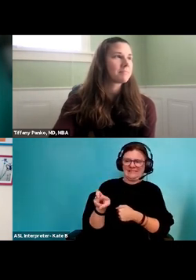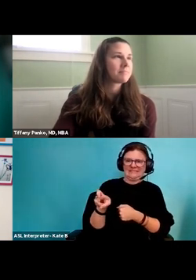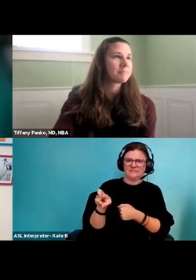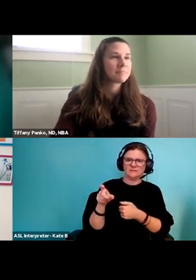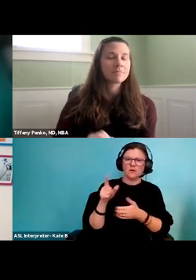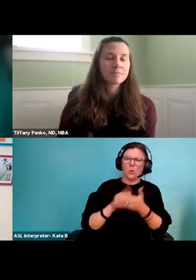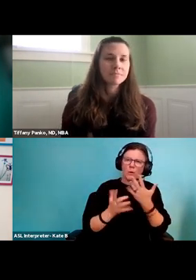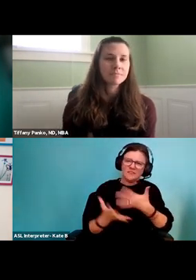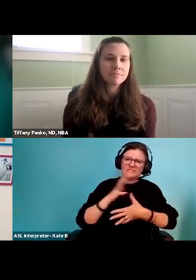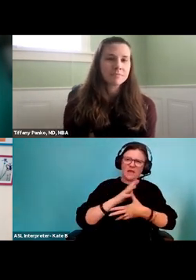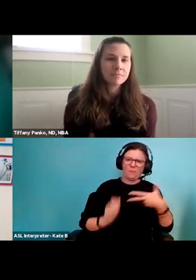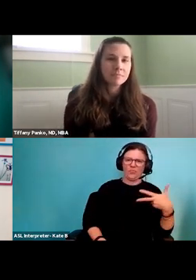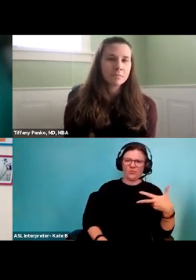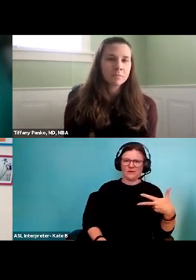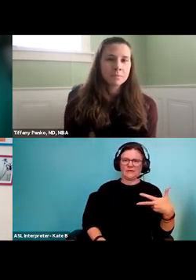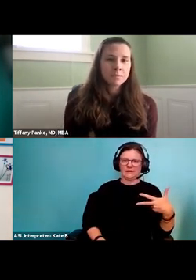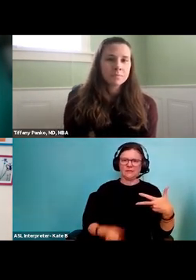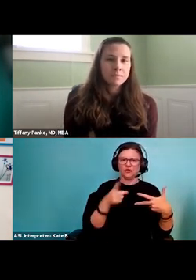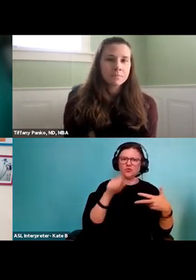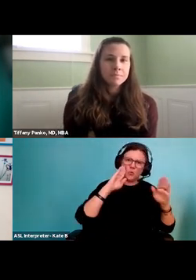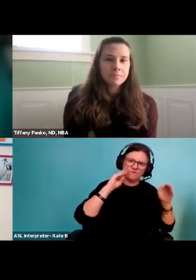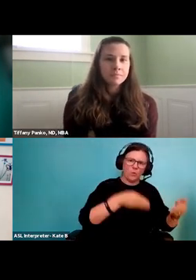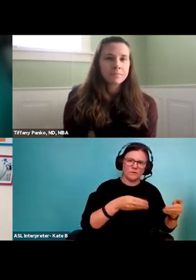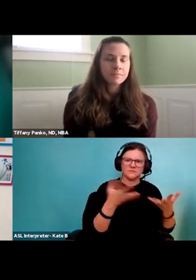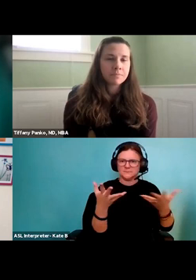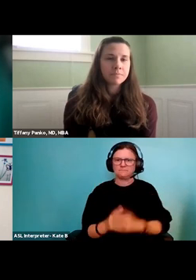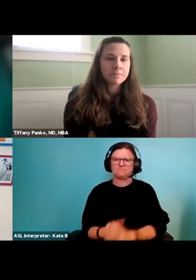be the top three things that you reach target?